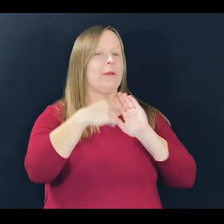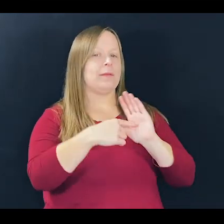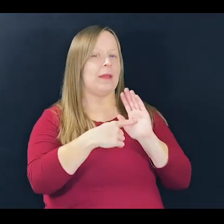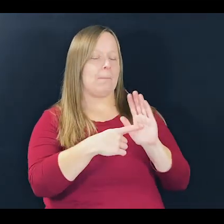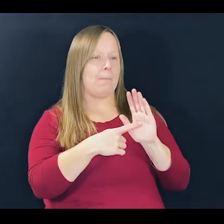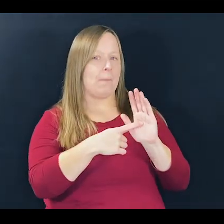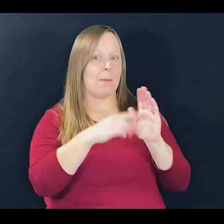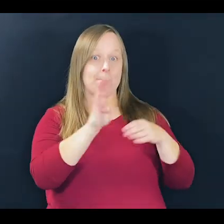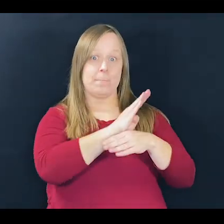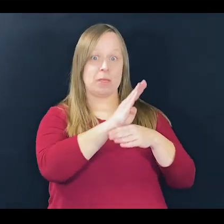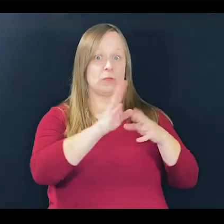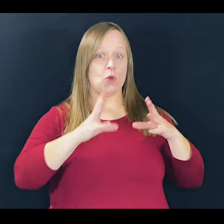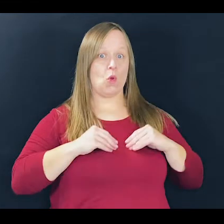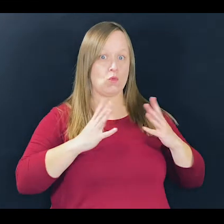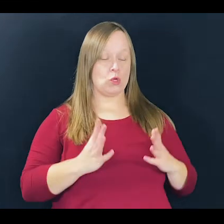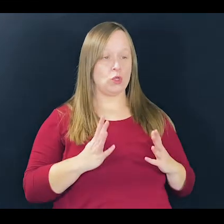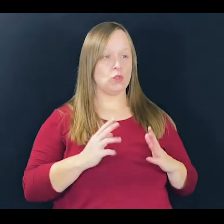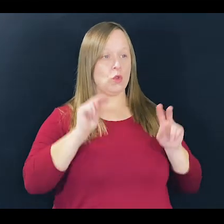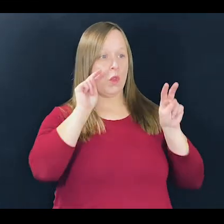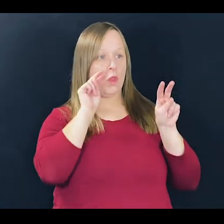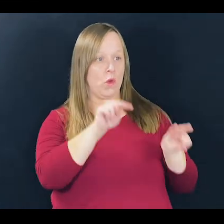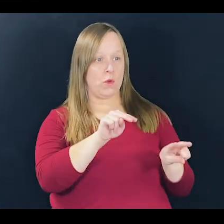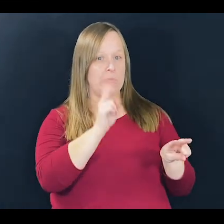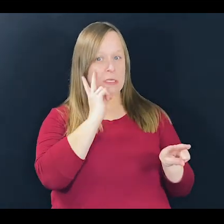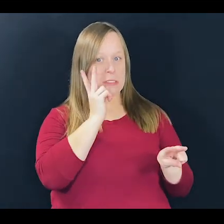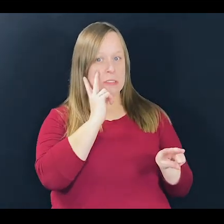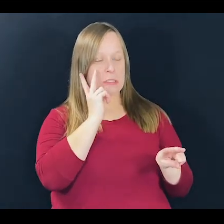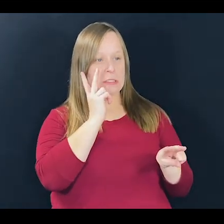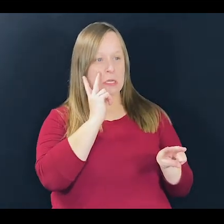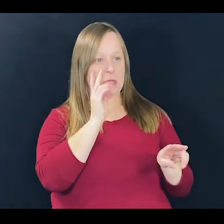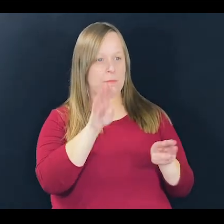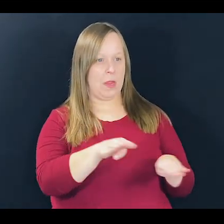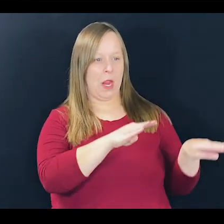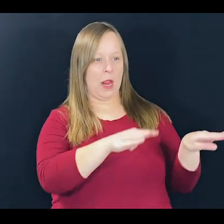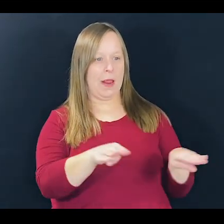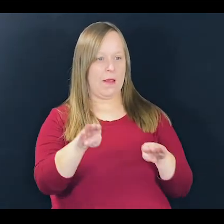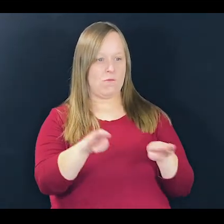example, as a business owner they may look to see the disposition of the